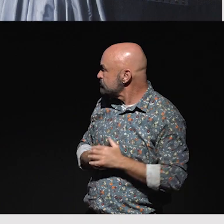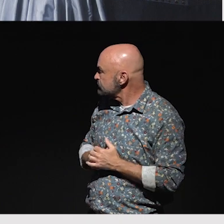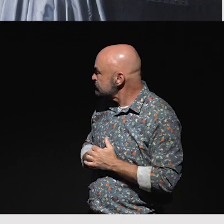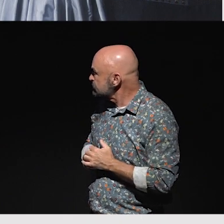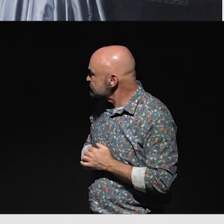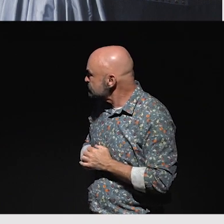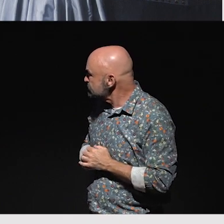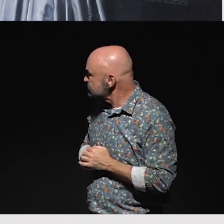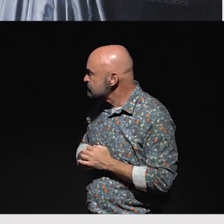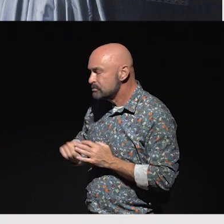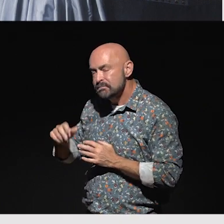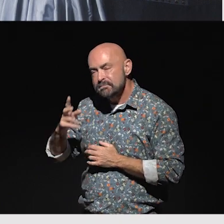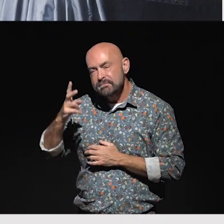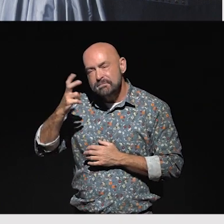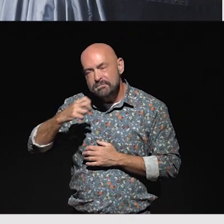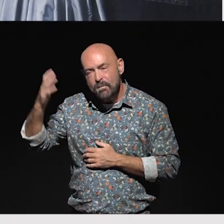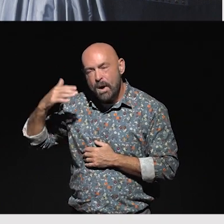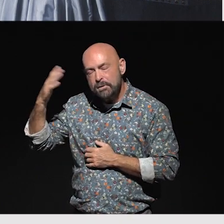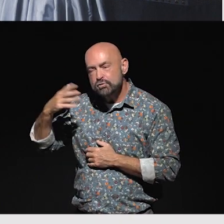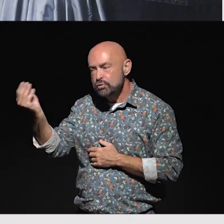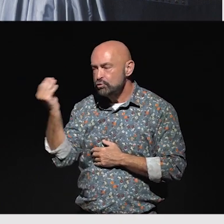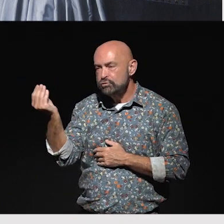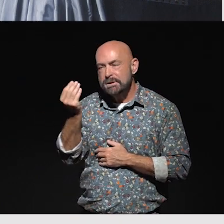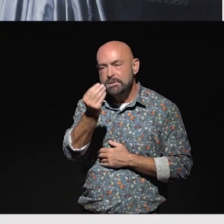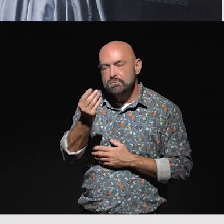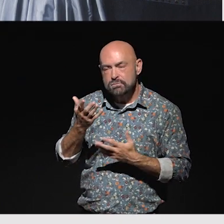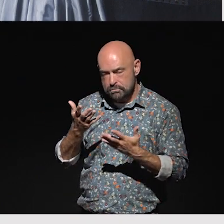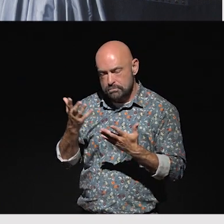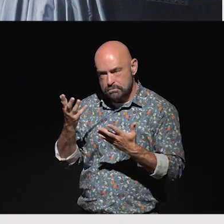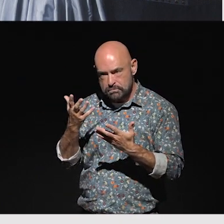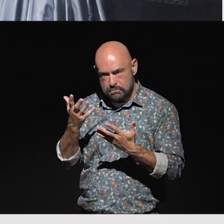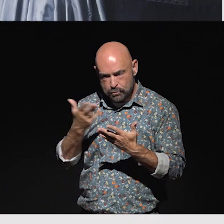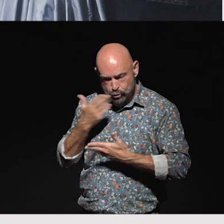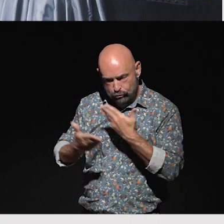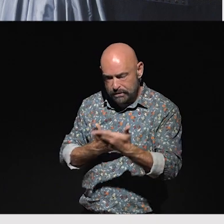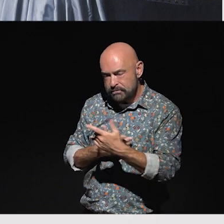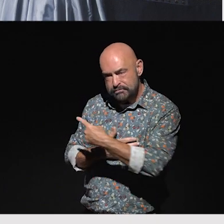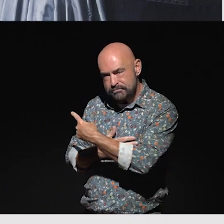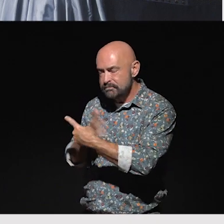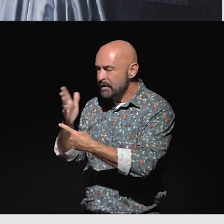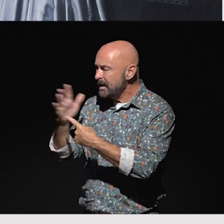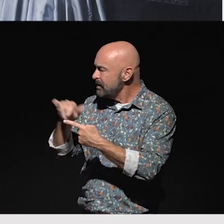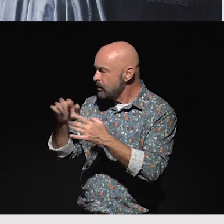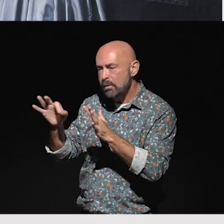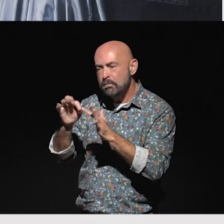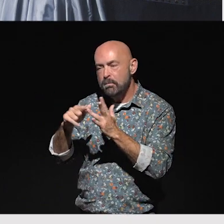an ancient Greek story set here in a sort of Pompeian interior.